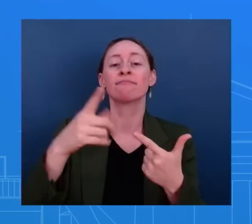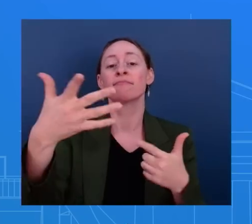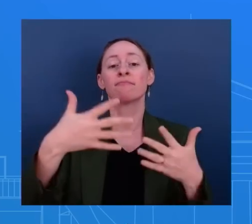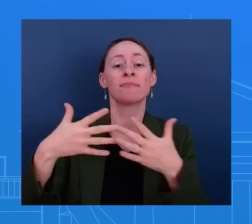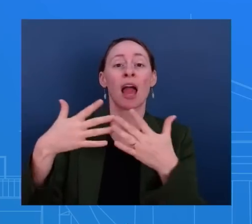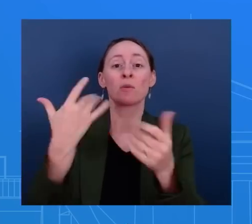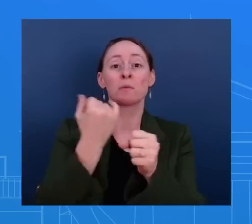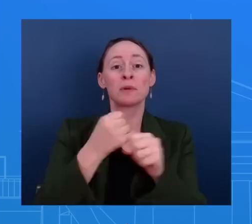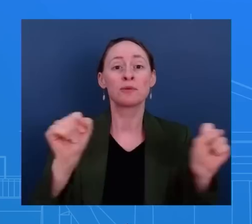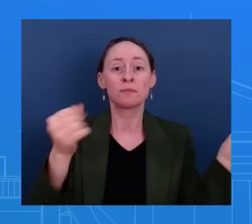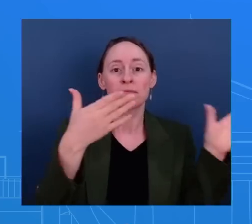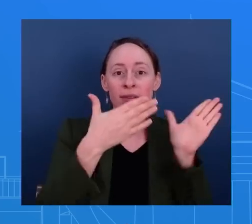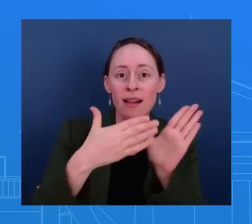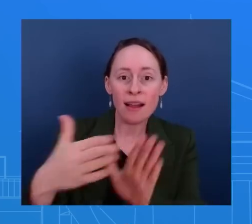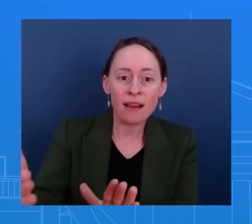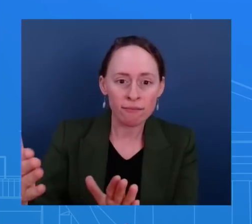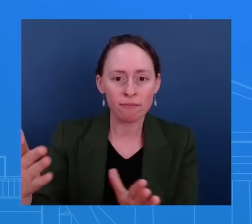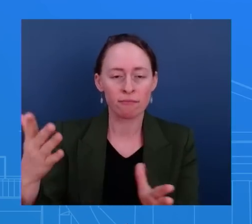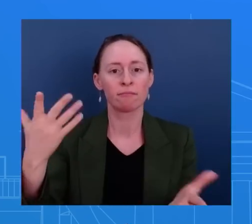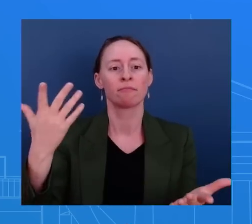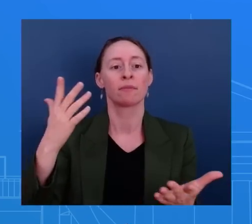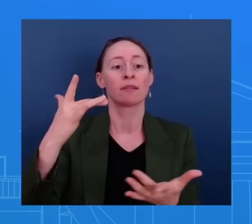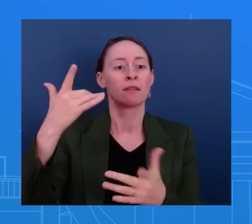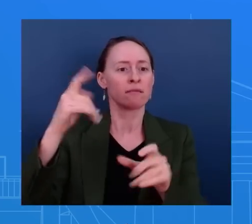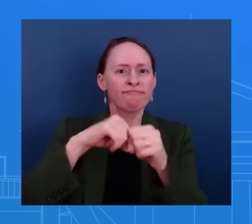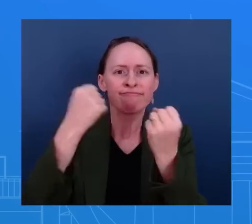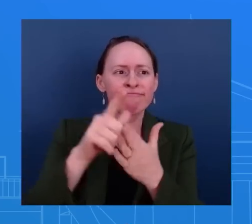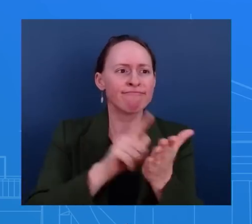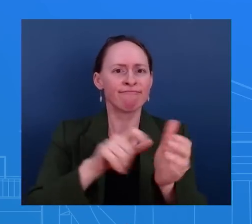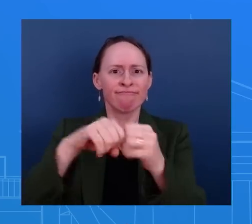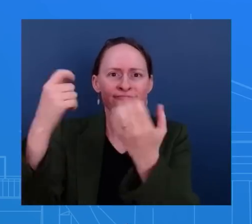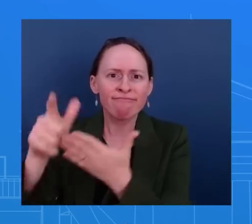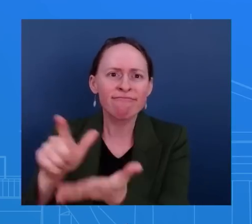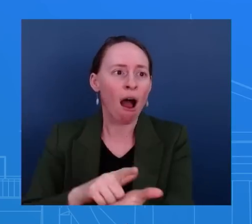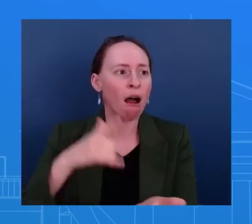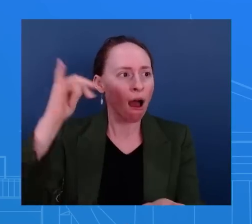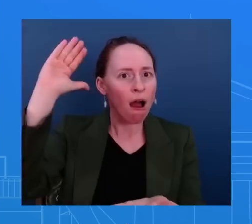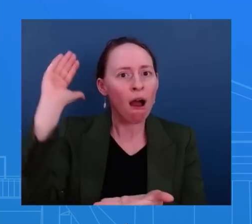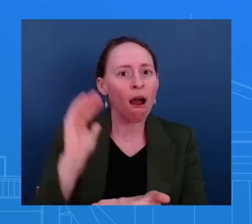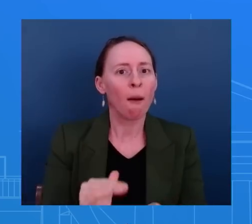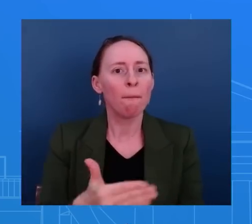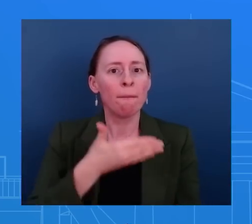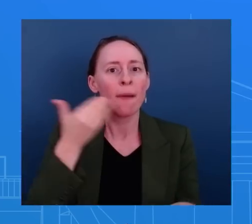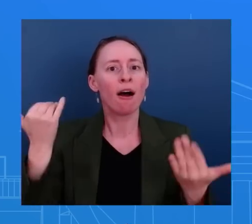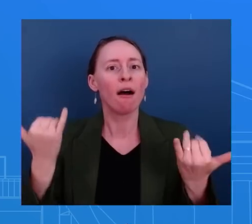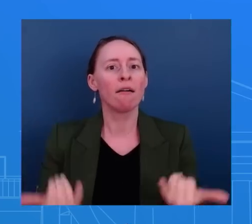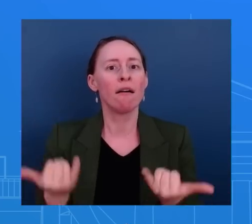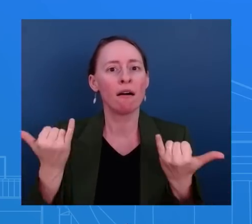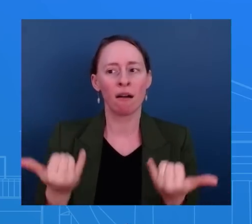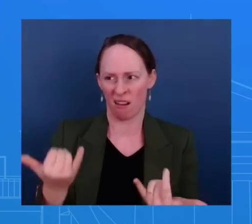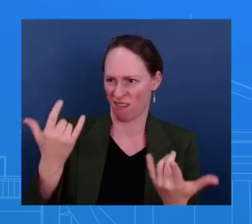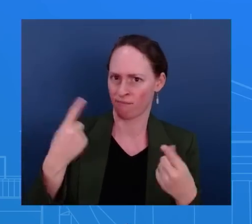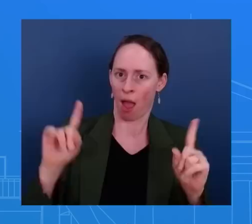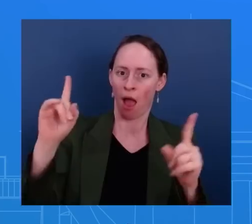We've seen the lowest in crime in more than 50 years. The last administration -- we saw the highest numbers of murder in the Trump administration.